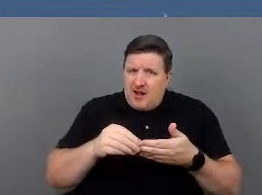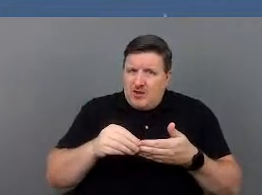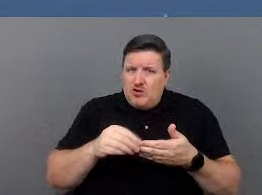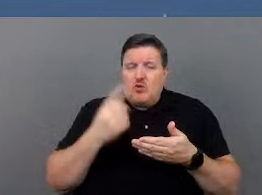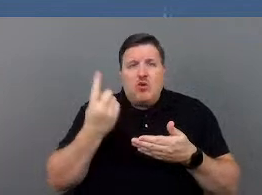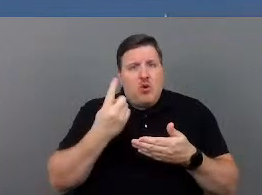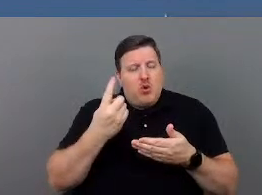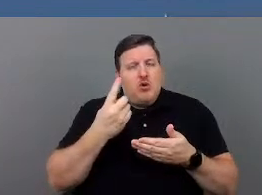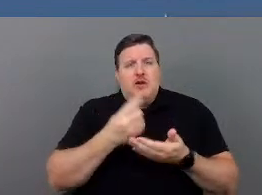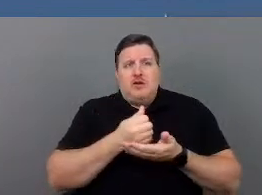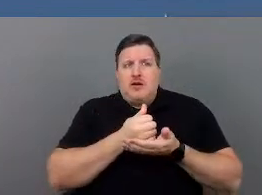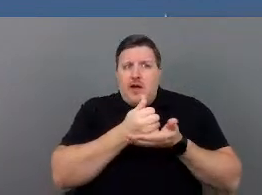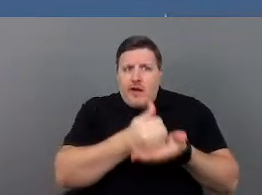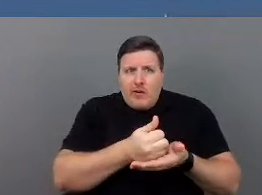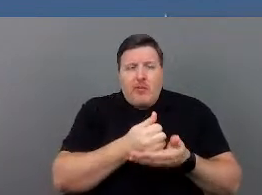IF WE CARE ABOUT RACIAL JUSTICE AND SUPPORTING OUR